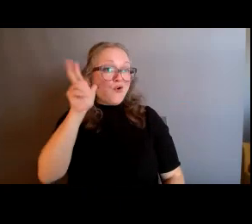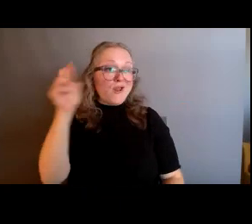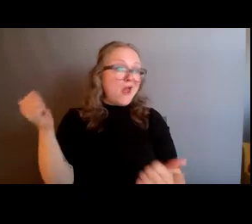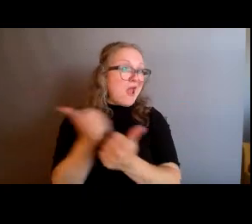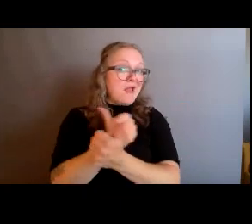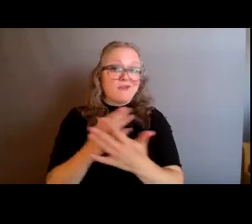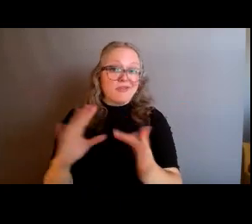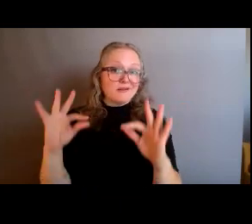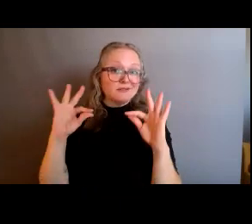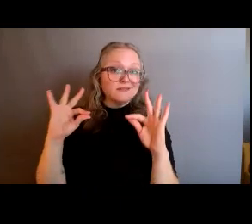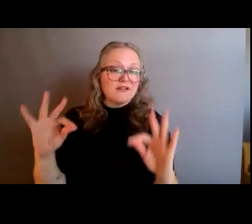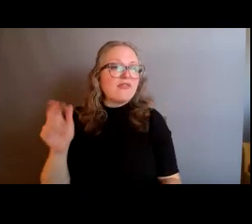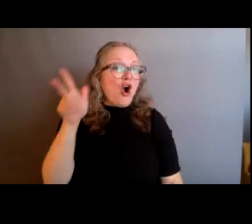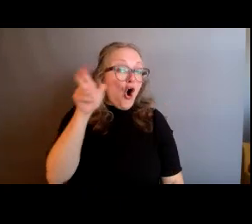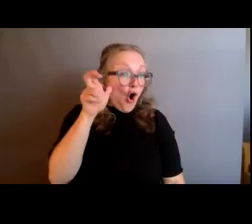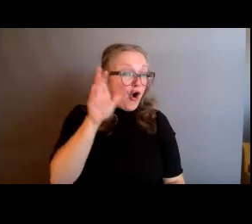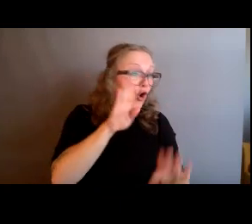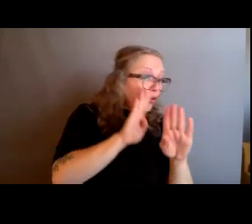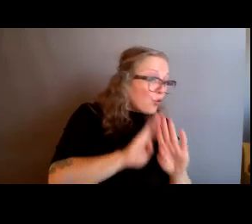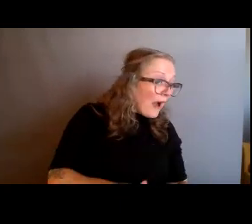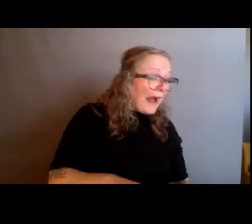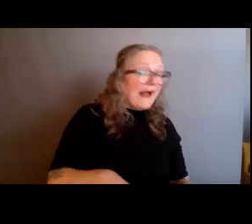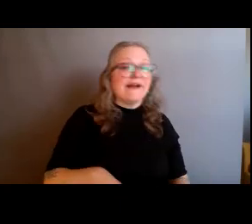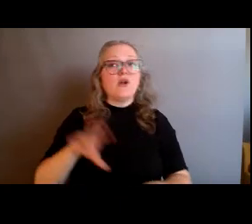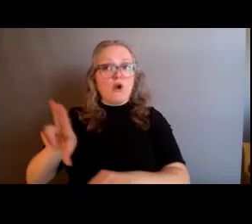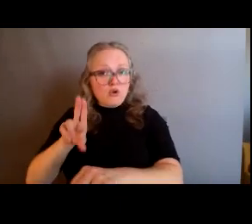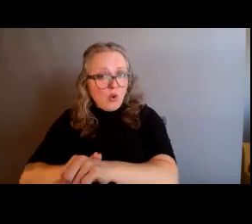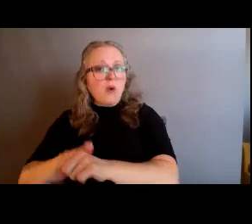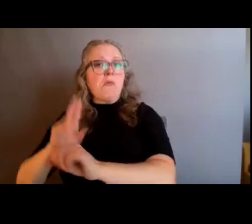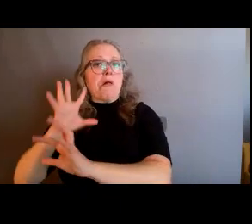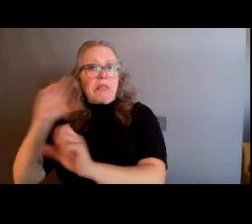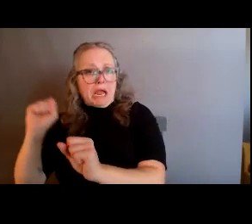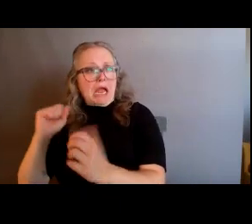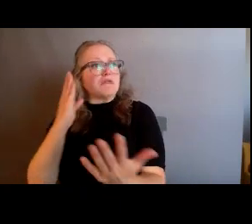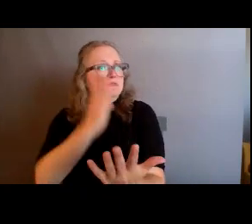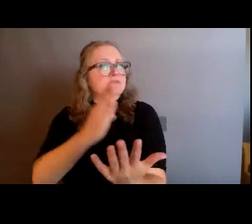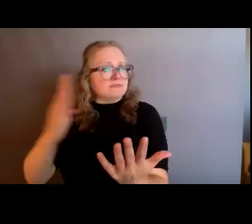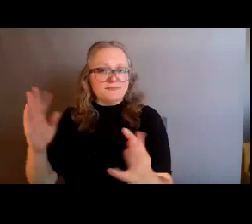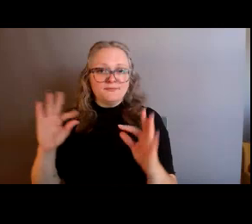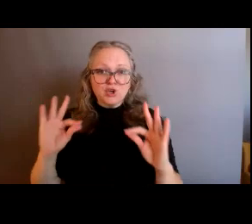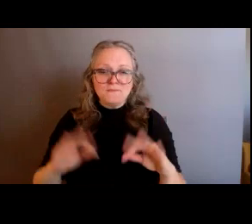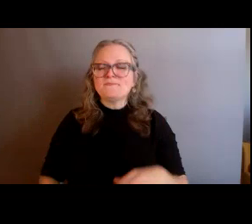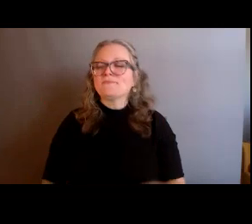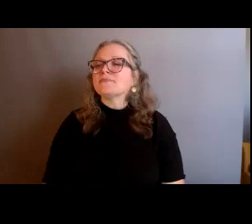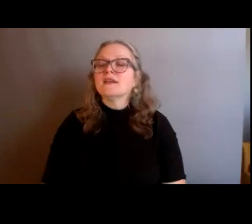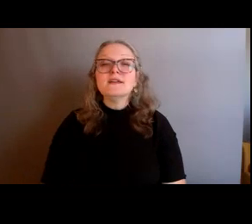they could at a normal hearing level. Now, so if you look at the left,